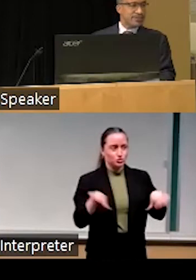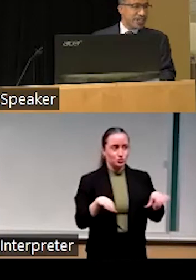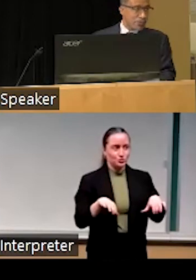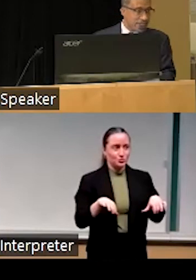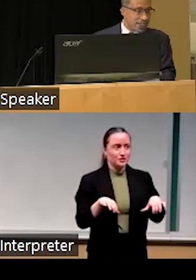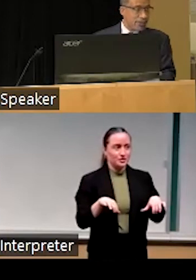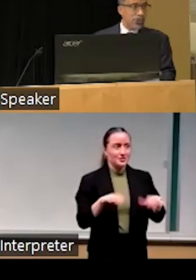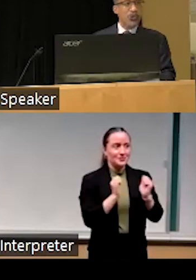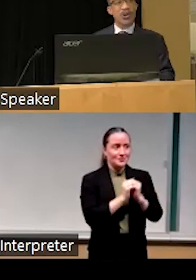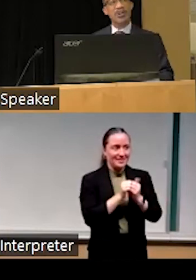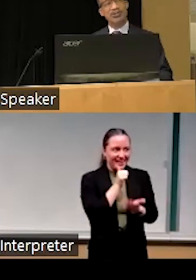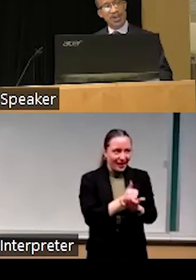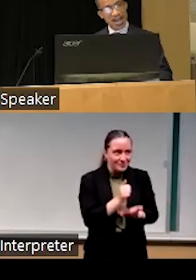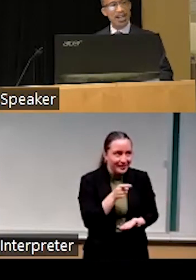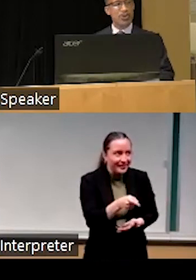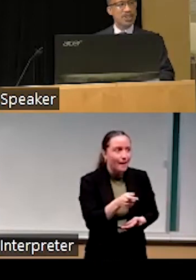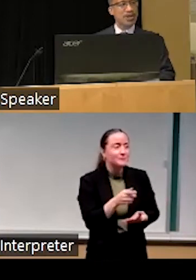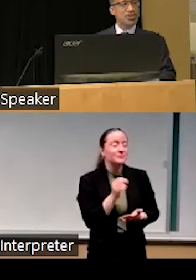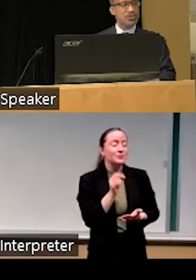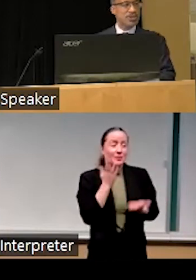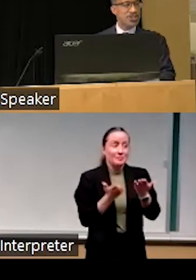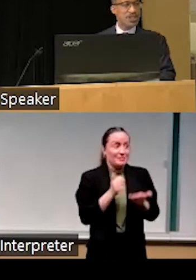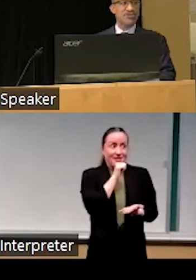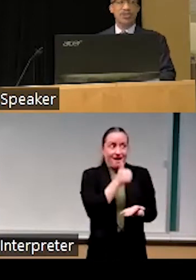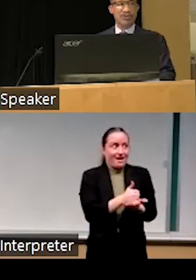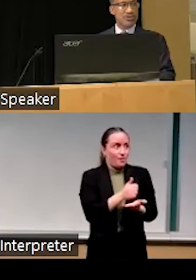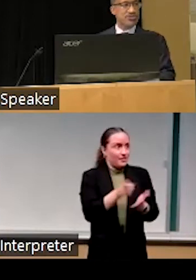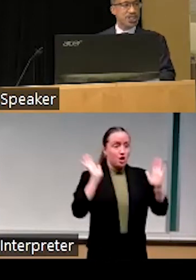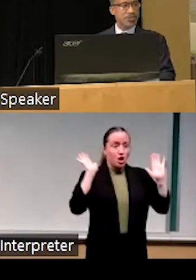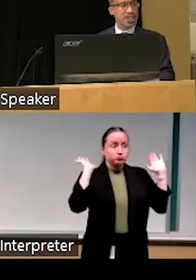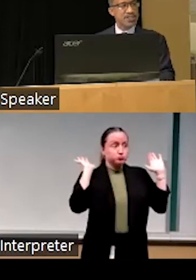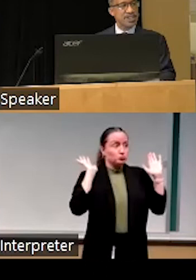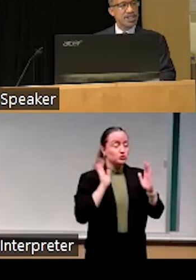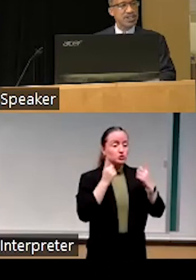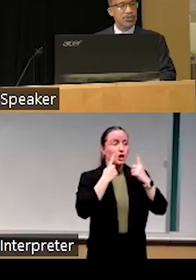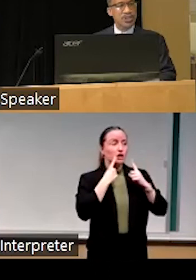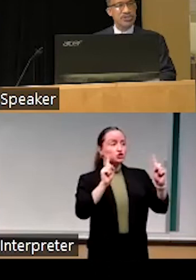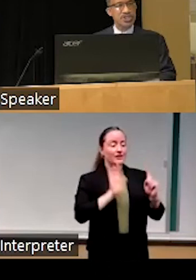helping them or or not helping them to achieve whatever Freedom it is that they they want to